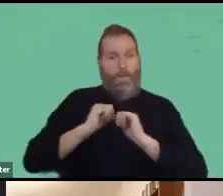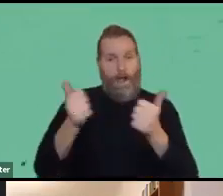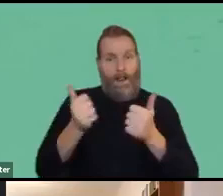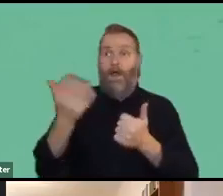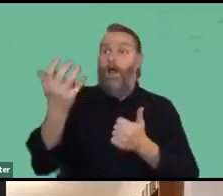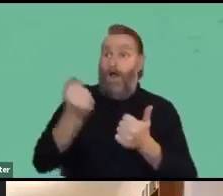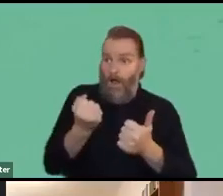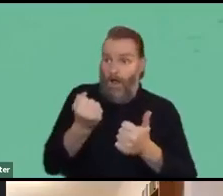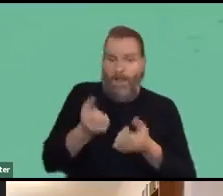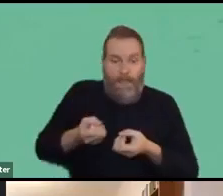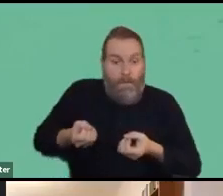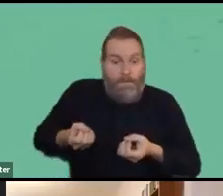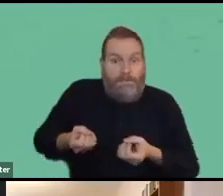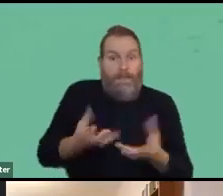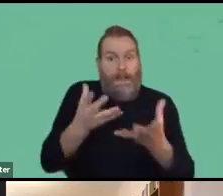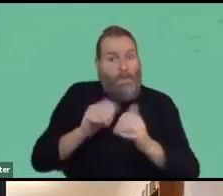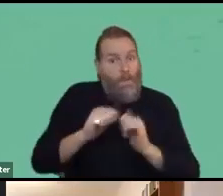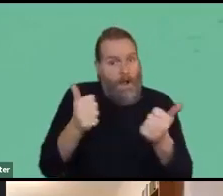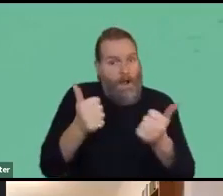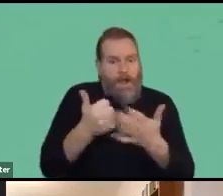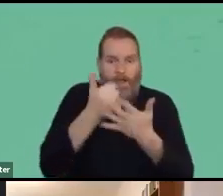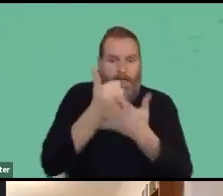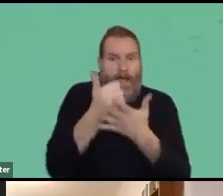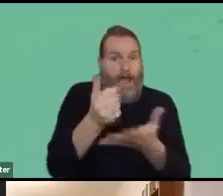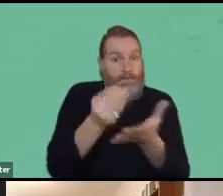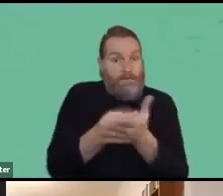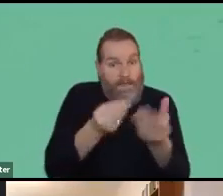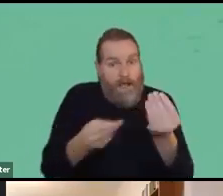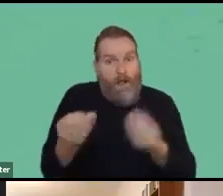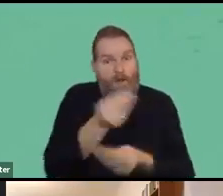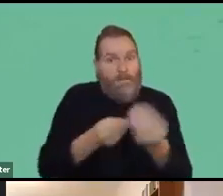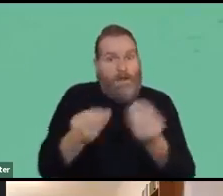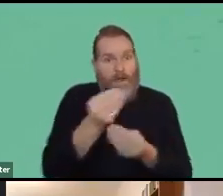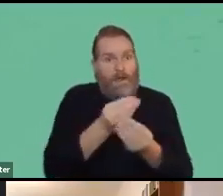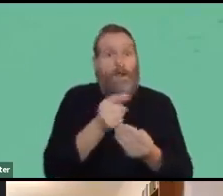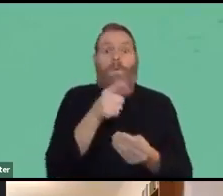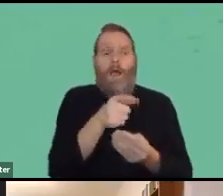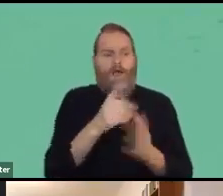helps our economy because they're spending them in private sector businesses when we are buying food